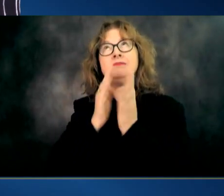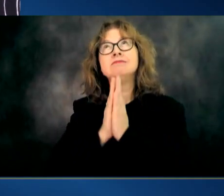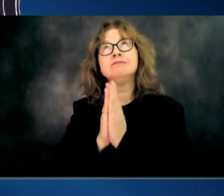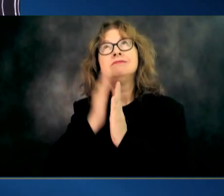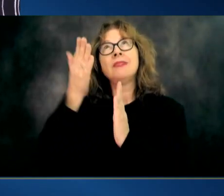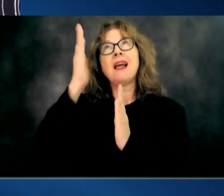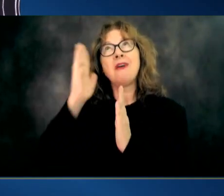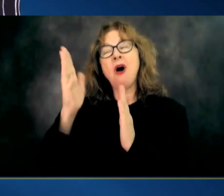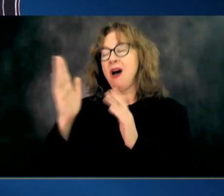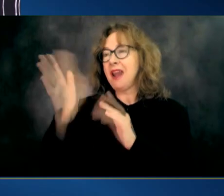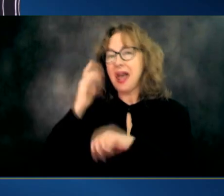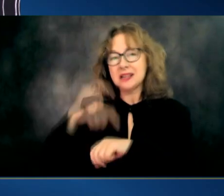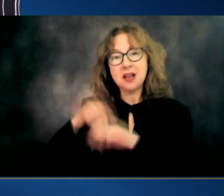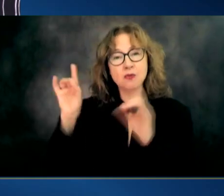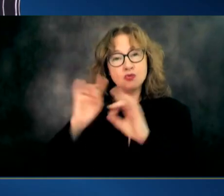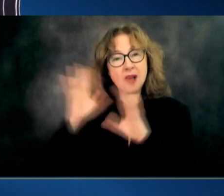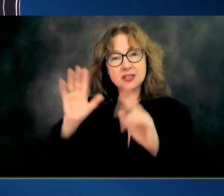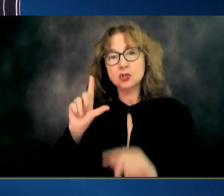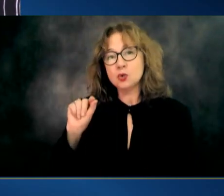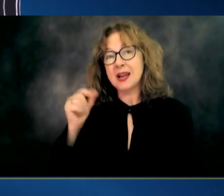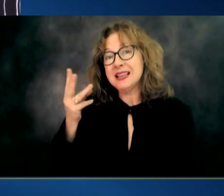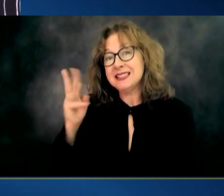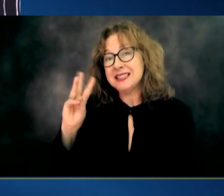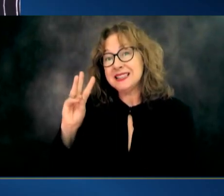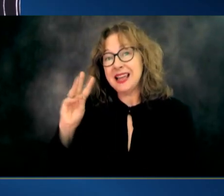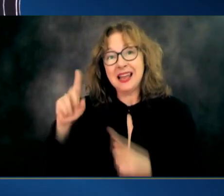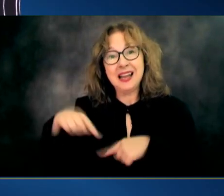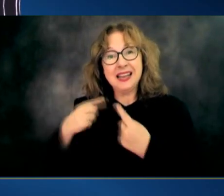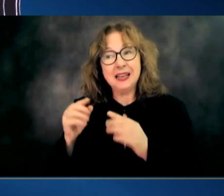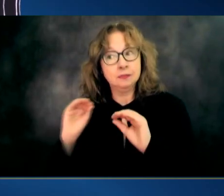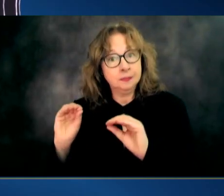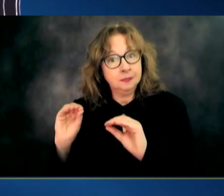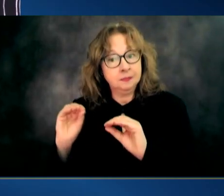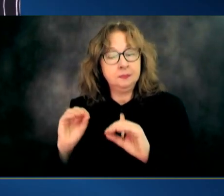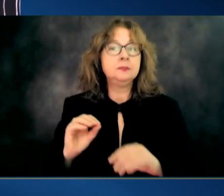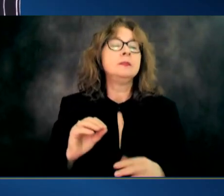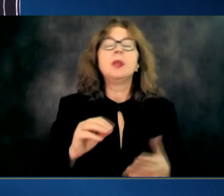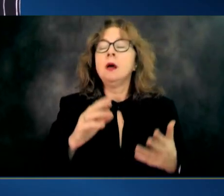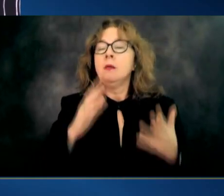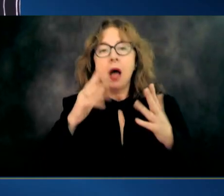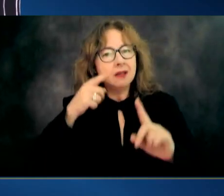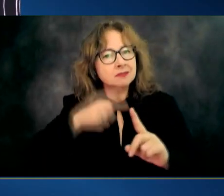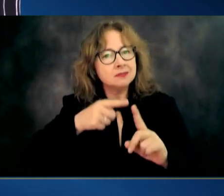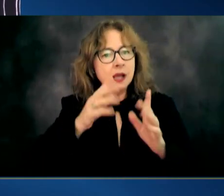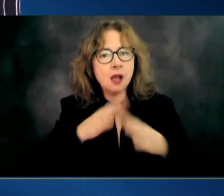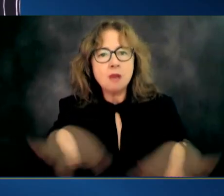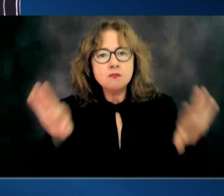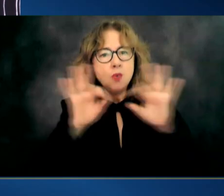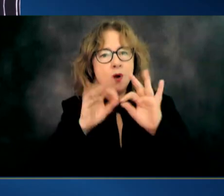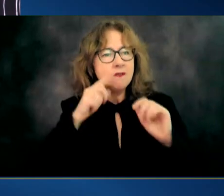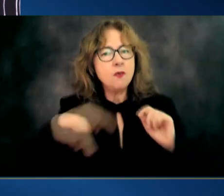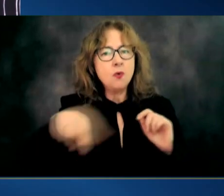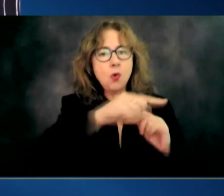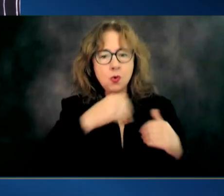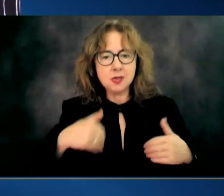And so, it's so important for our young adults that are transitioning to know that they have